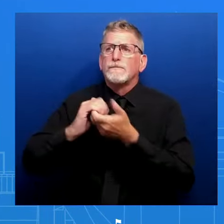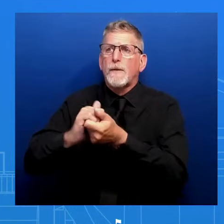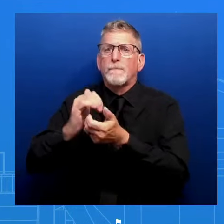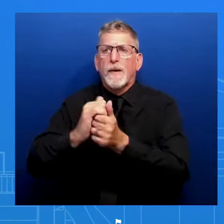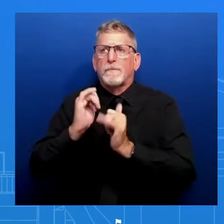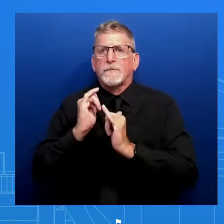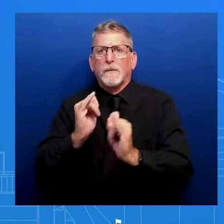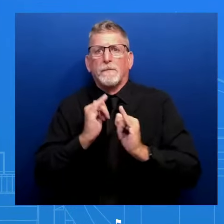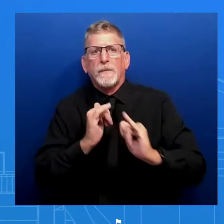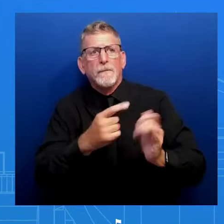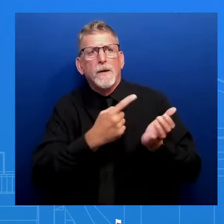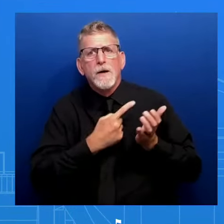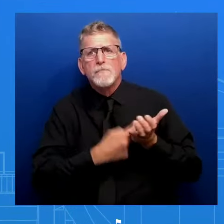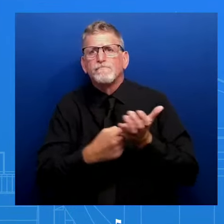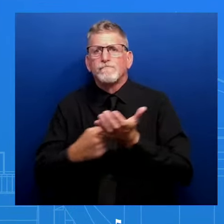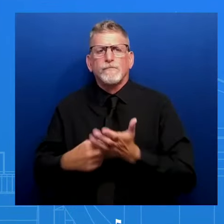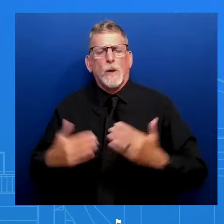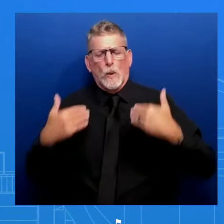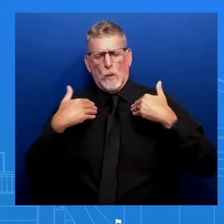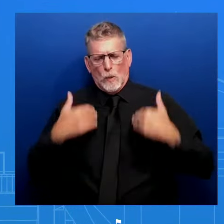freedom of expression, and equality.